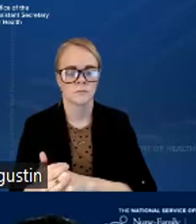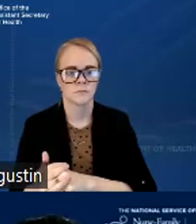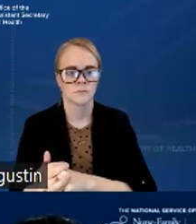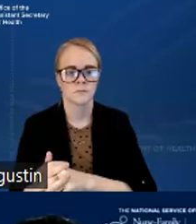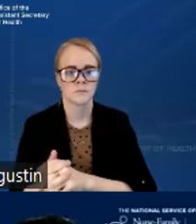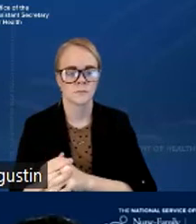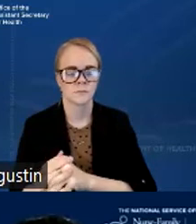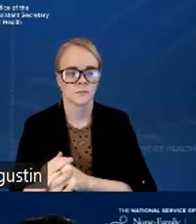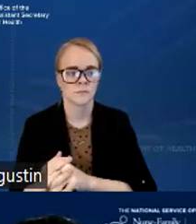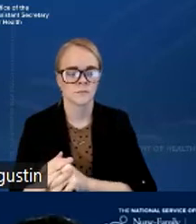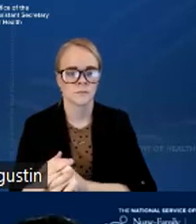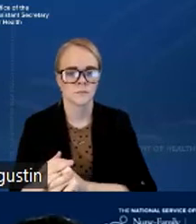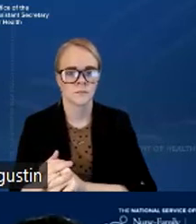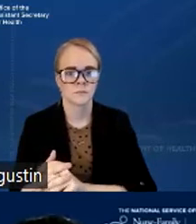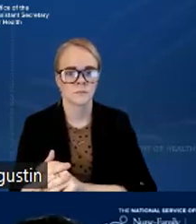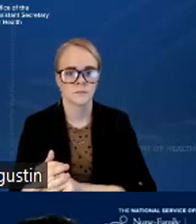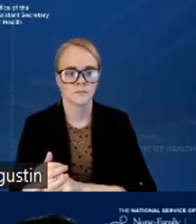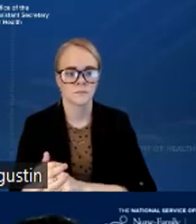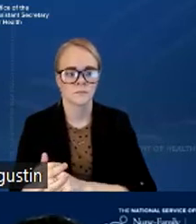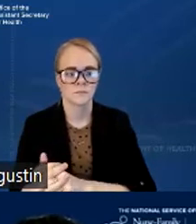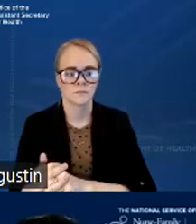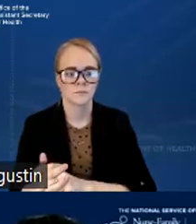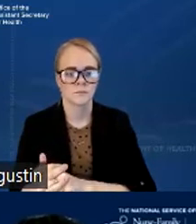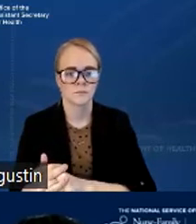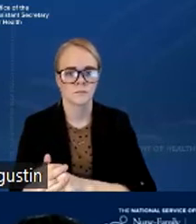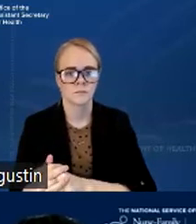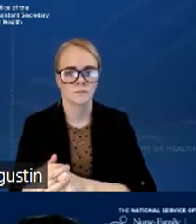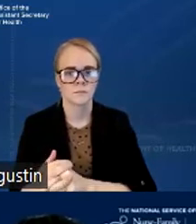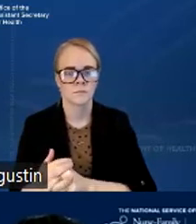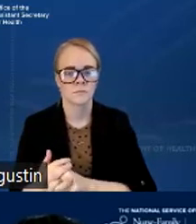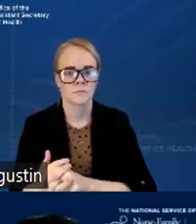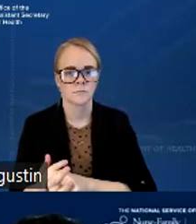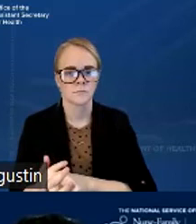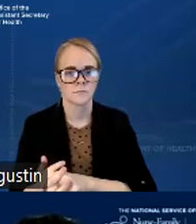Again, feedback. Then the pre-eclampsia foundation form that Dr.